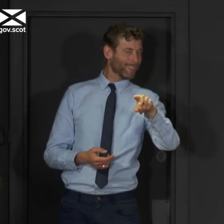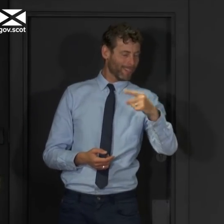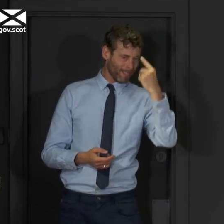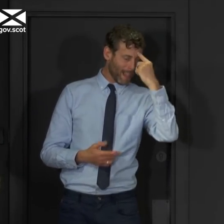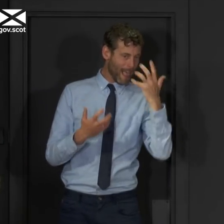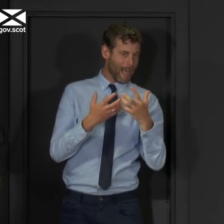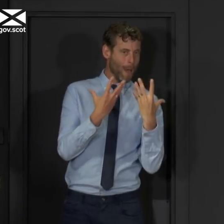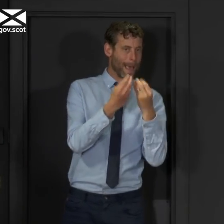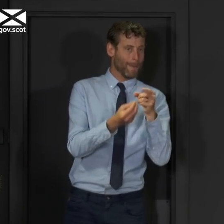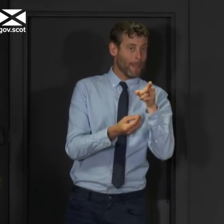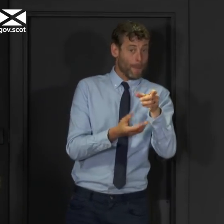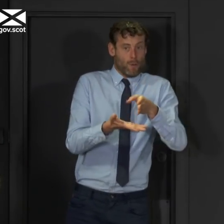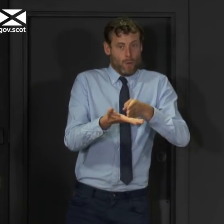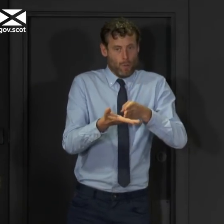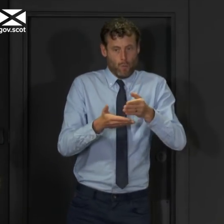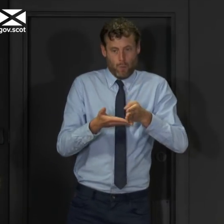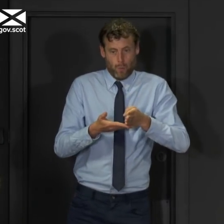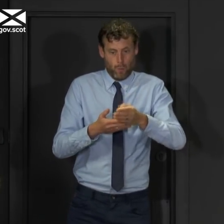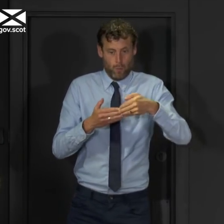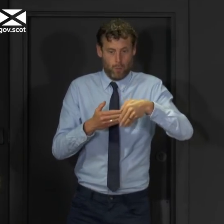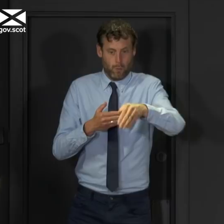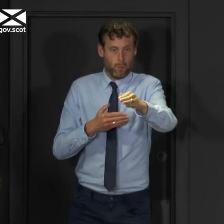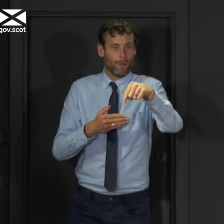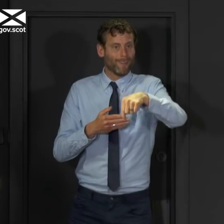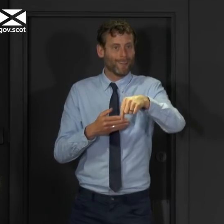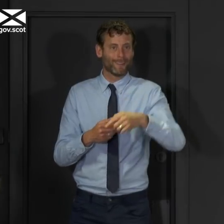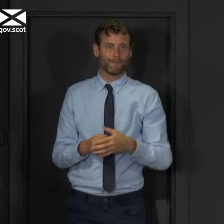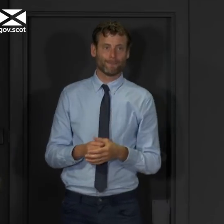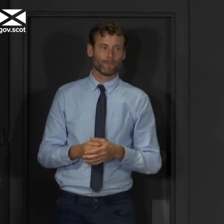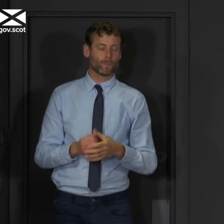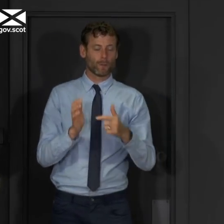of what is an incredibly difficult time for everybody. Tom Eden from PA.